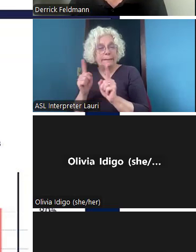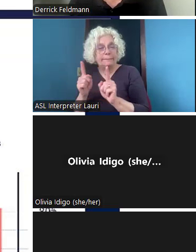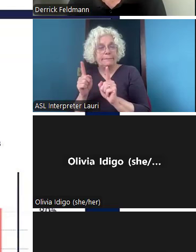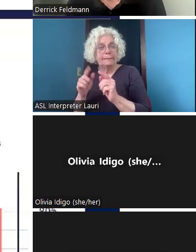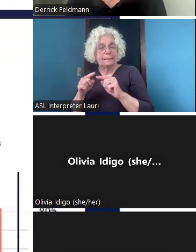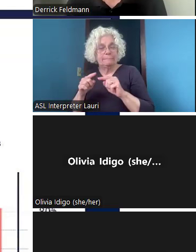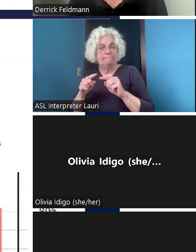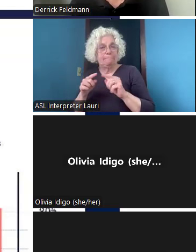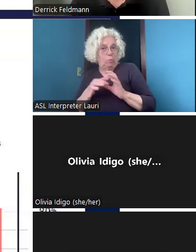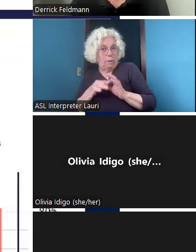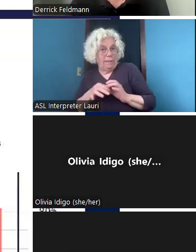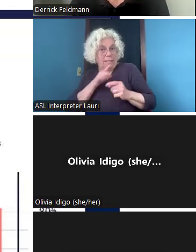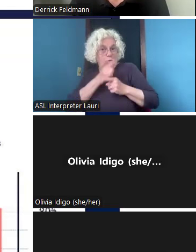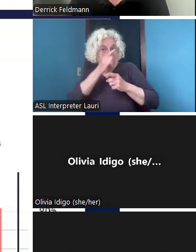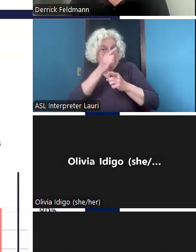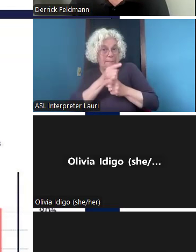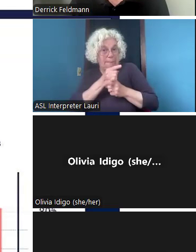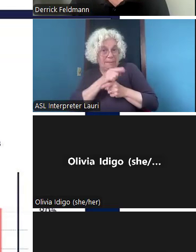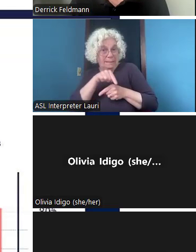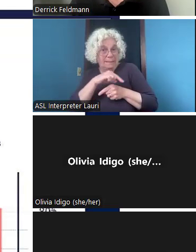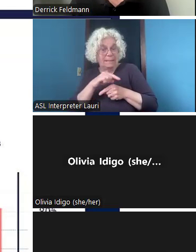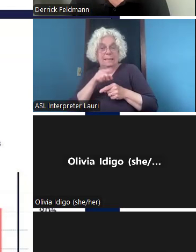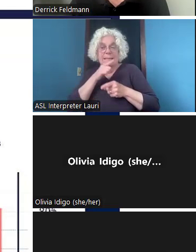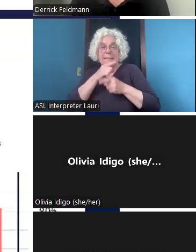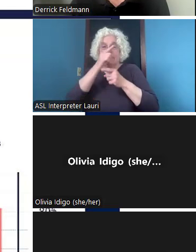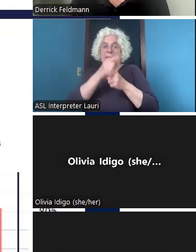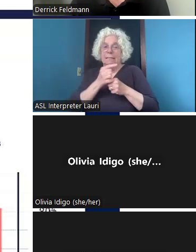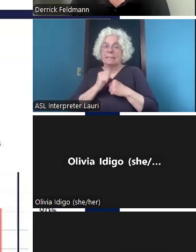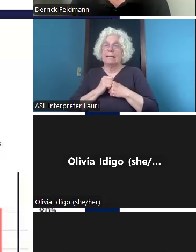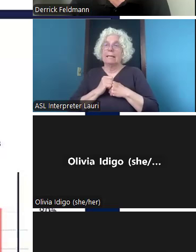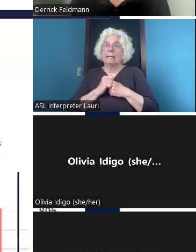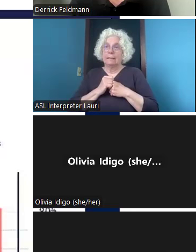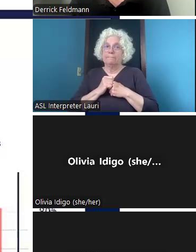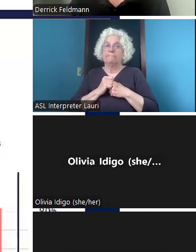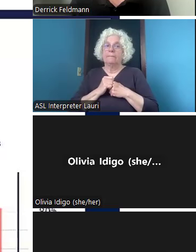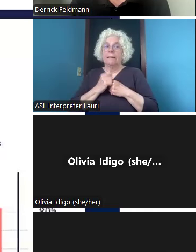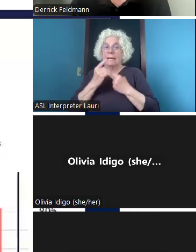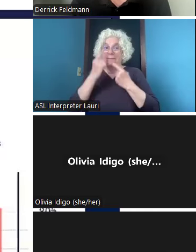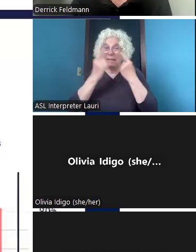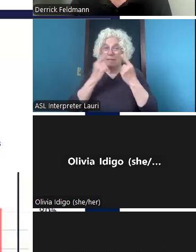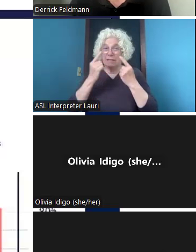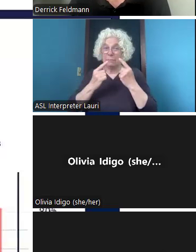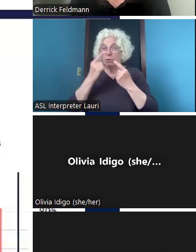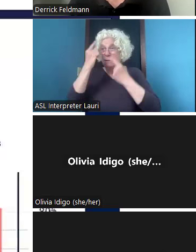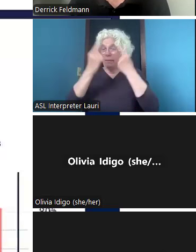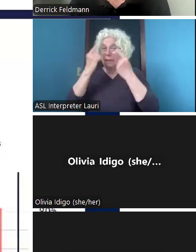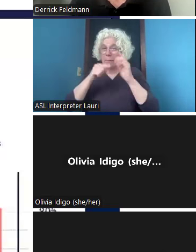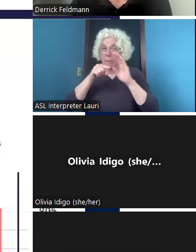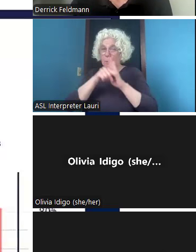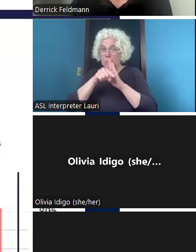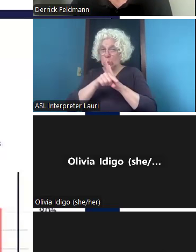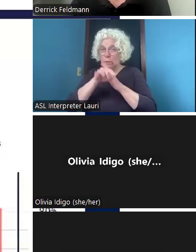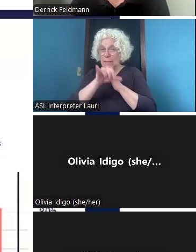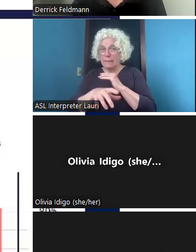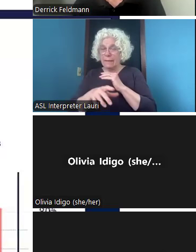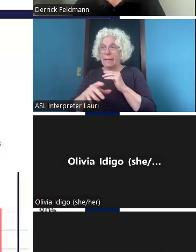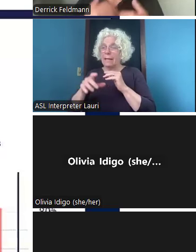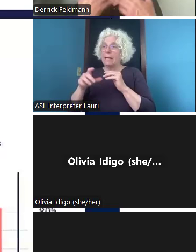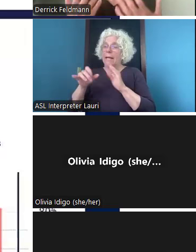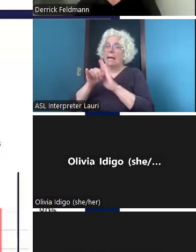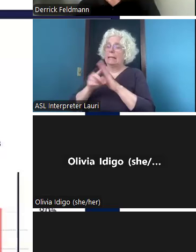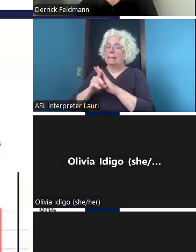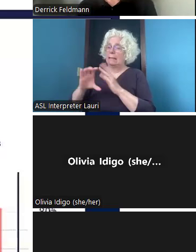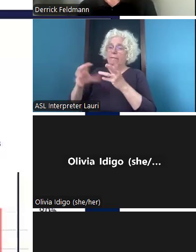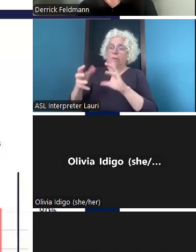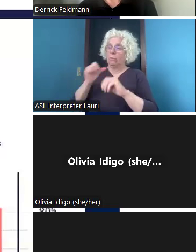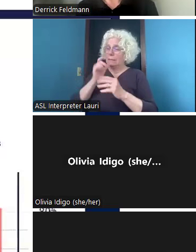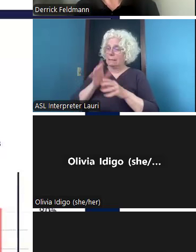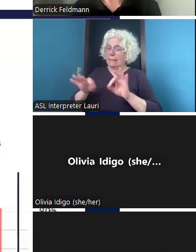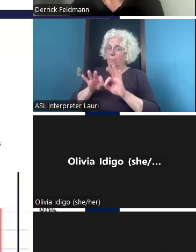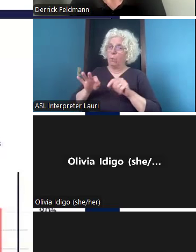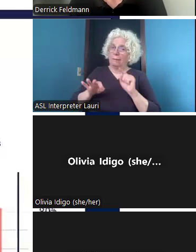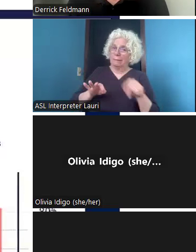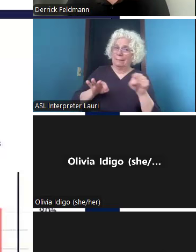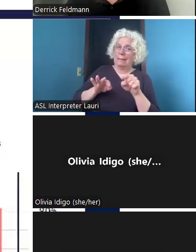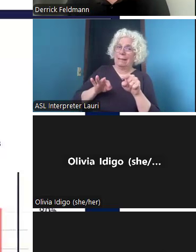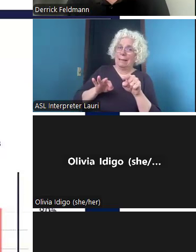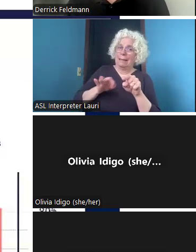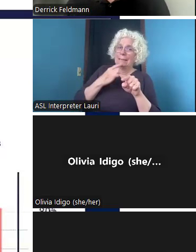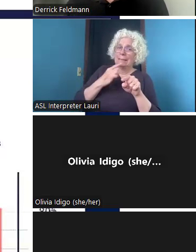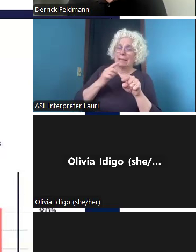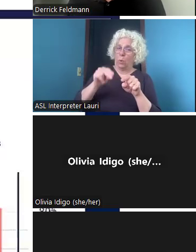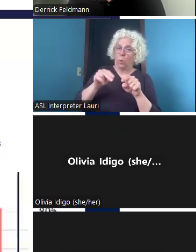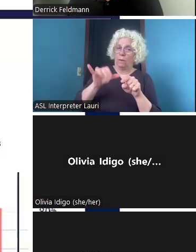In fact, they would tell us that if they've experienced a suicidal ideation, you know, they said that the identifying crisis wasn't important for them because they had that experience was known.